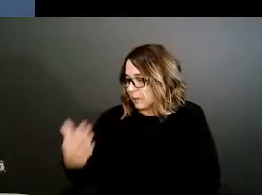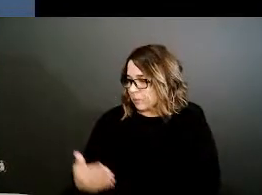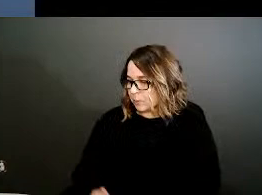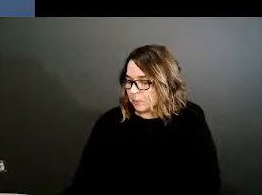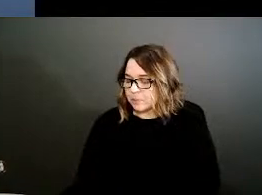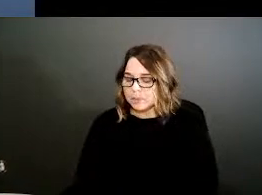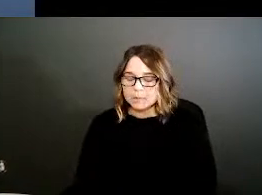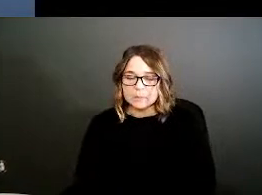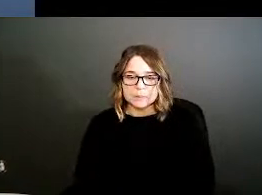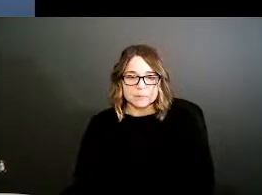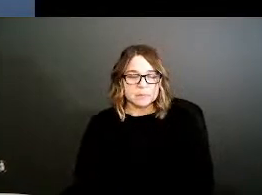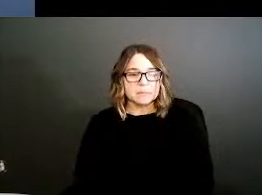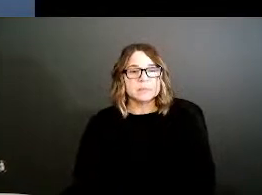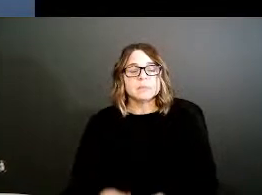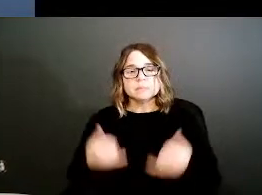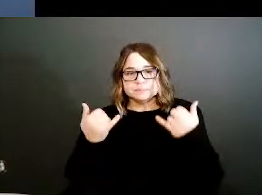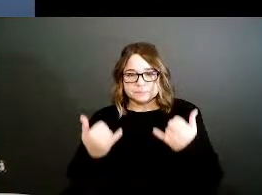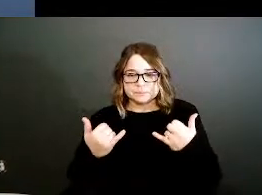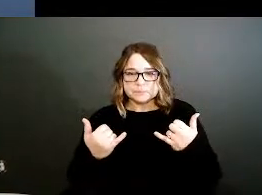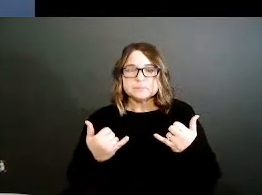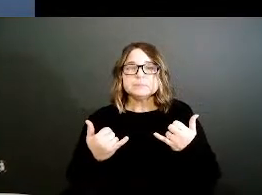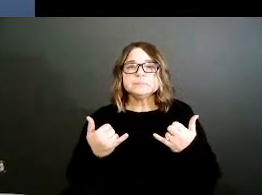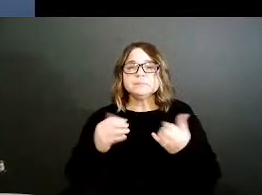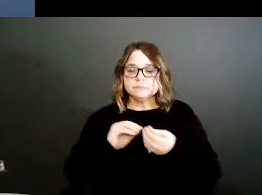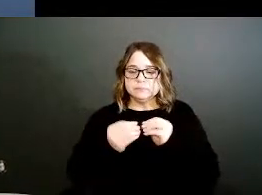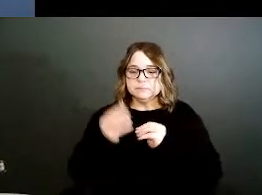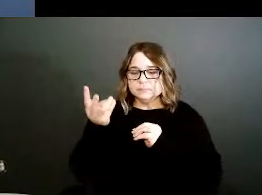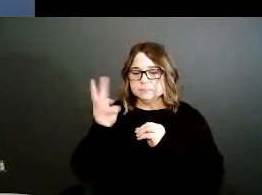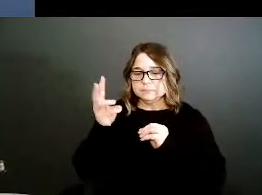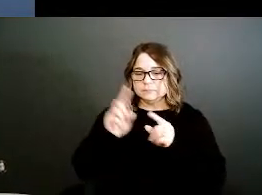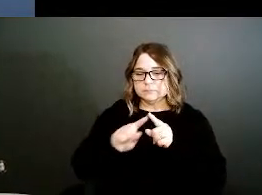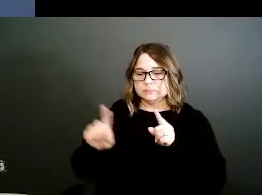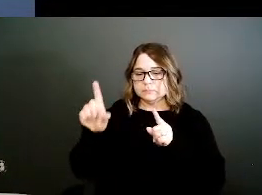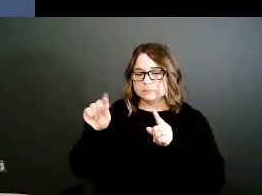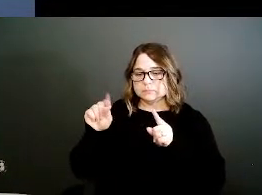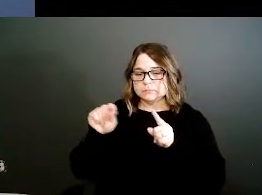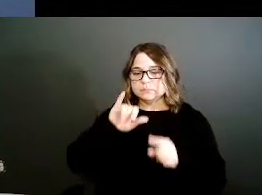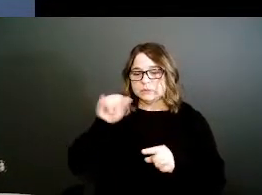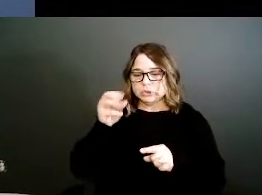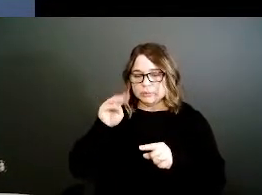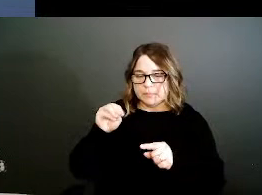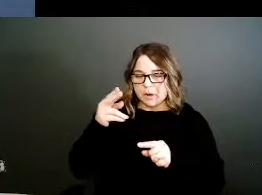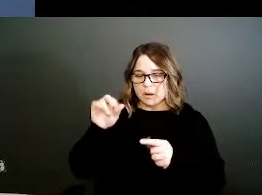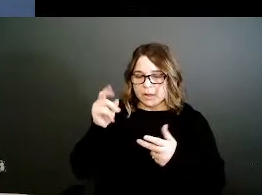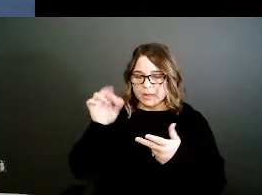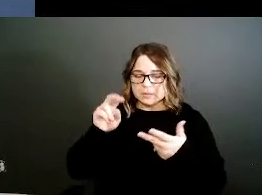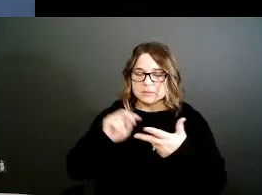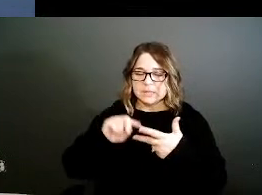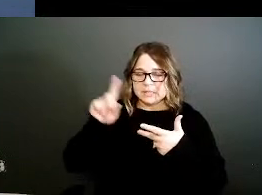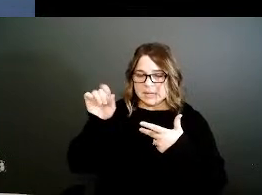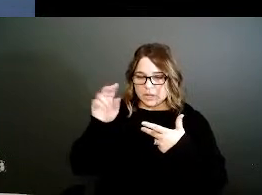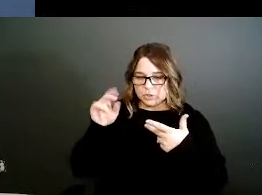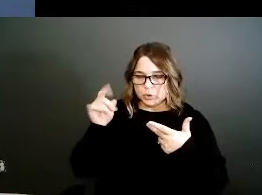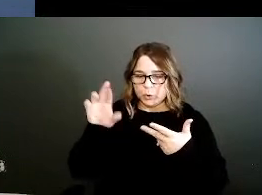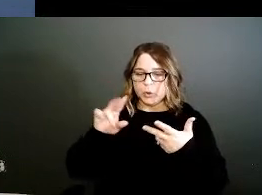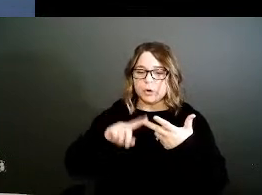NOW WE'LL MOVE TO SPEAKER 16 THROUGH 20. WE'LL HAVE JIM HAWKINS, DAN TURNER, GREGORY KING, AARON WEST, AND ALEX CRAVE.